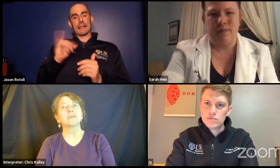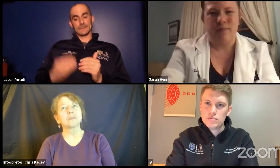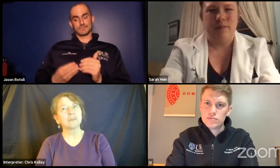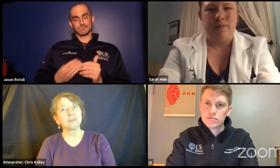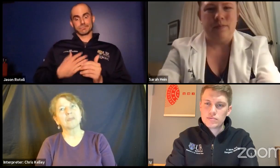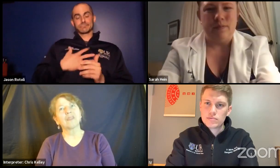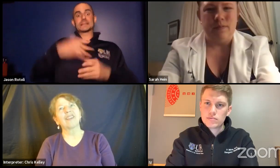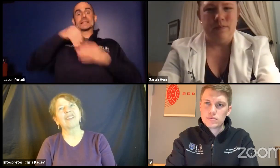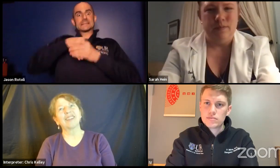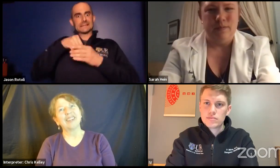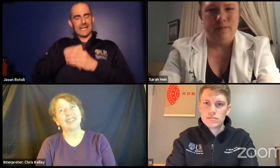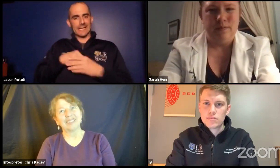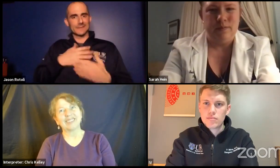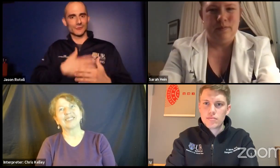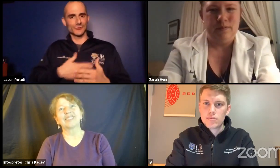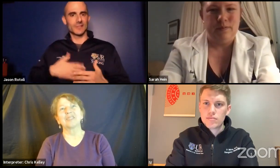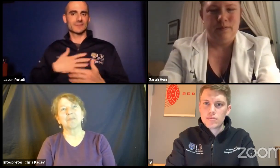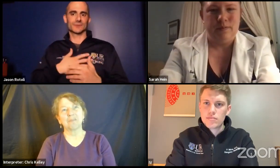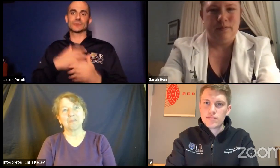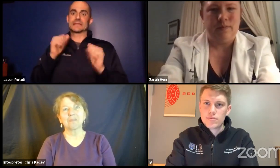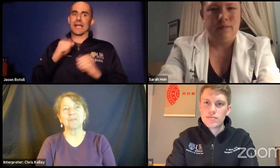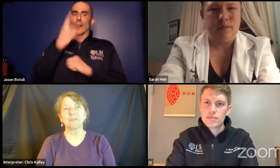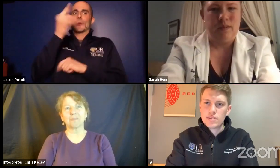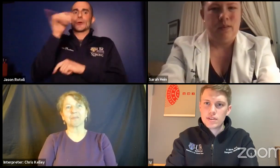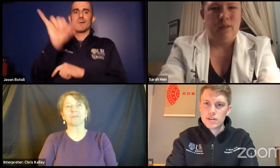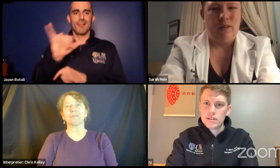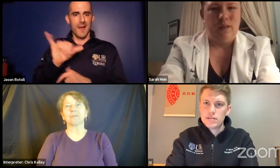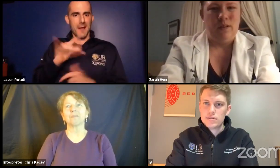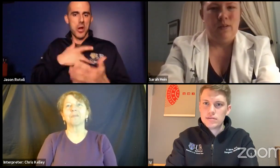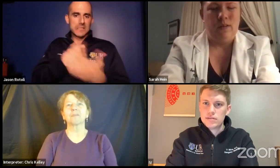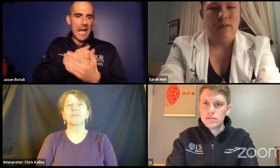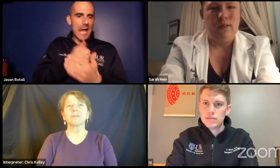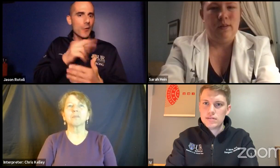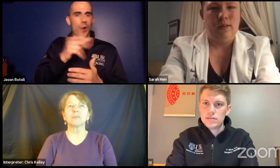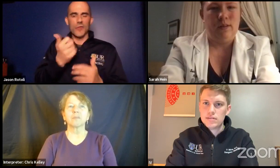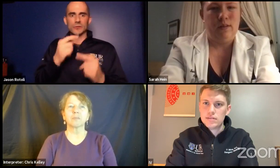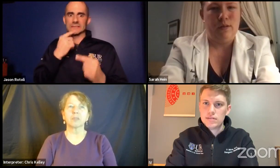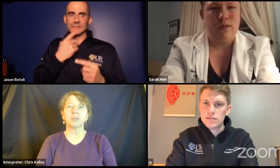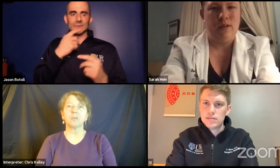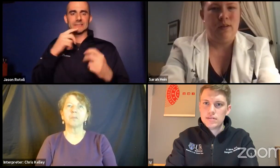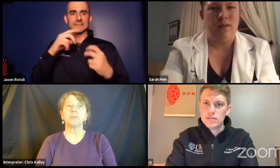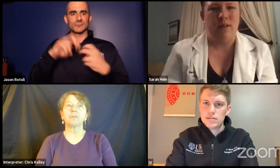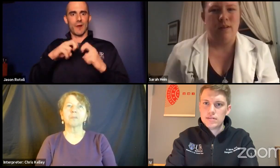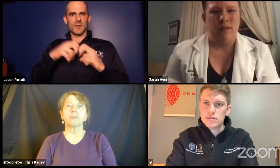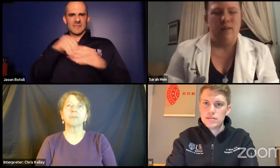a problem with your heart. Do you have any comments? Yes. Remember I